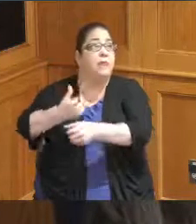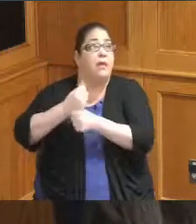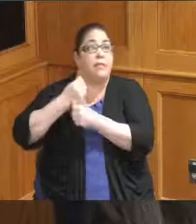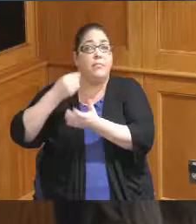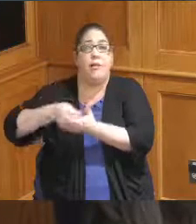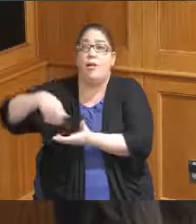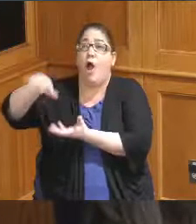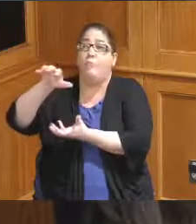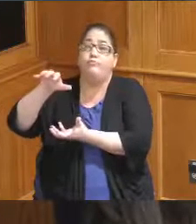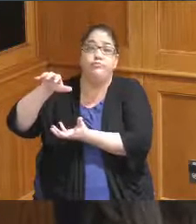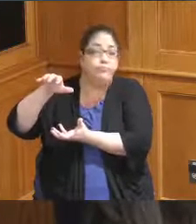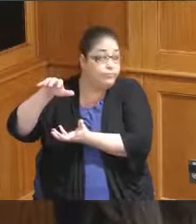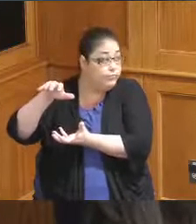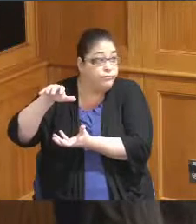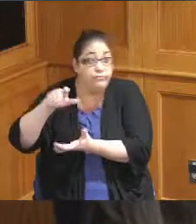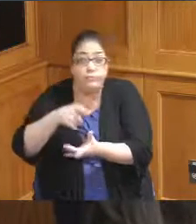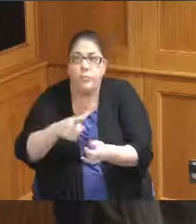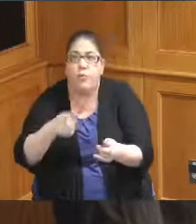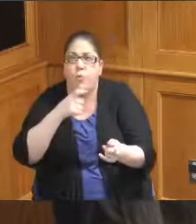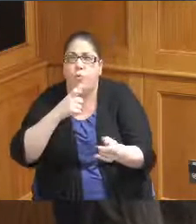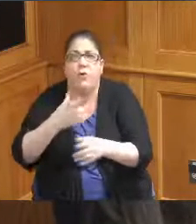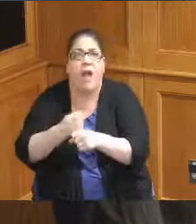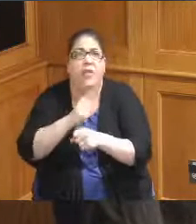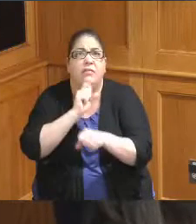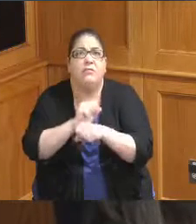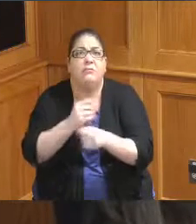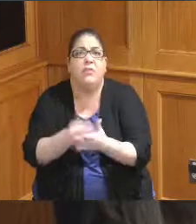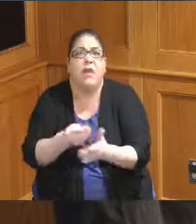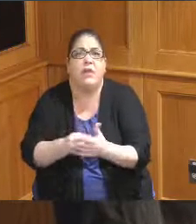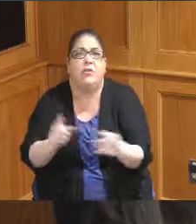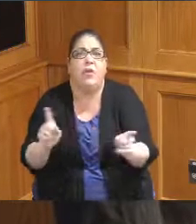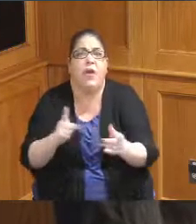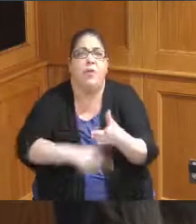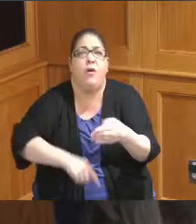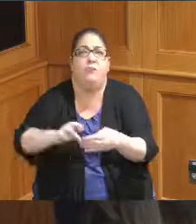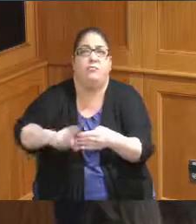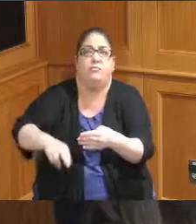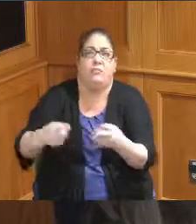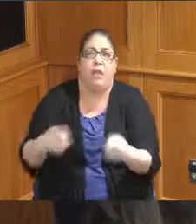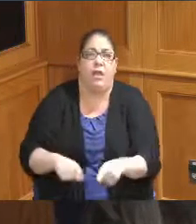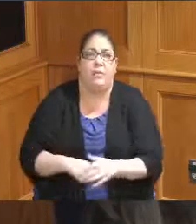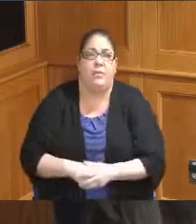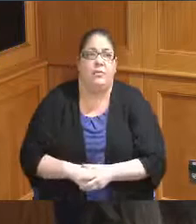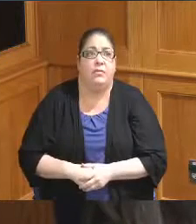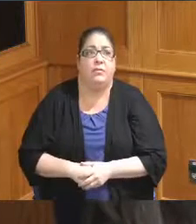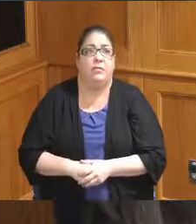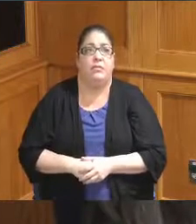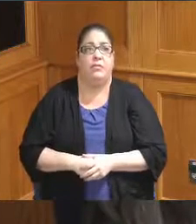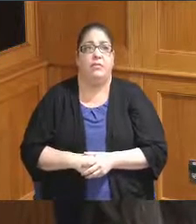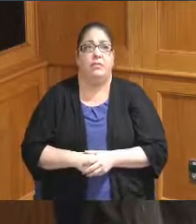what who got the money and what really happened and I was guilty of it till I got down here I